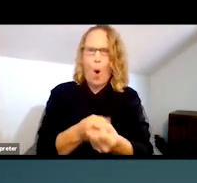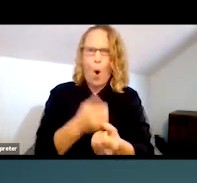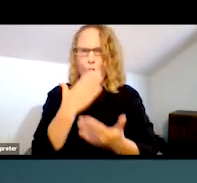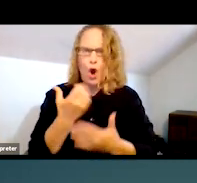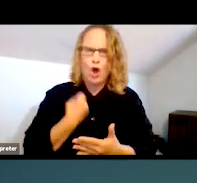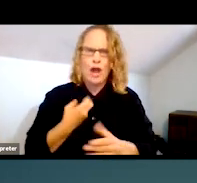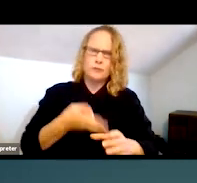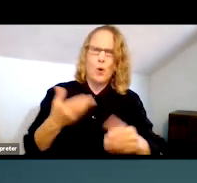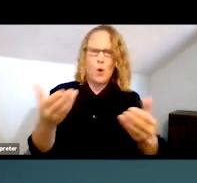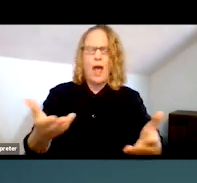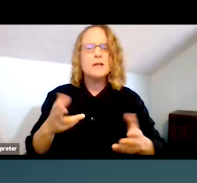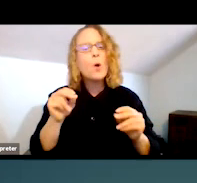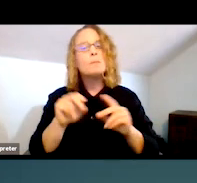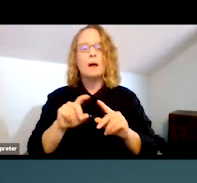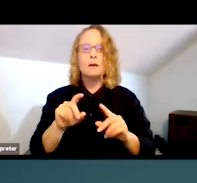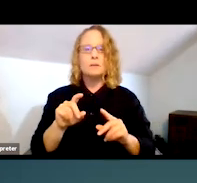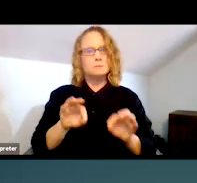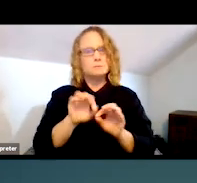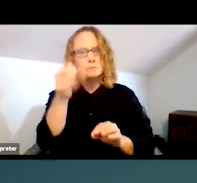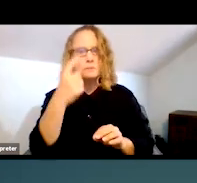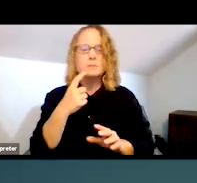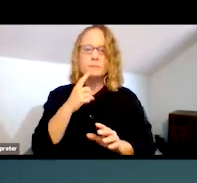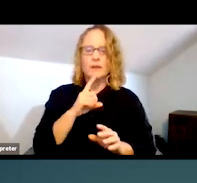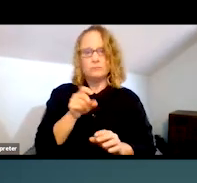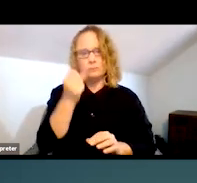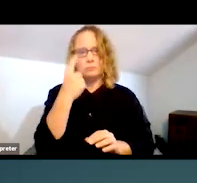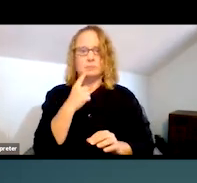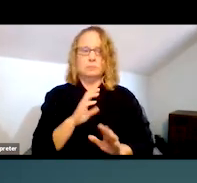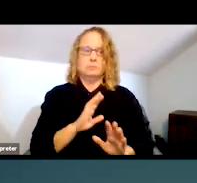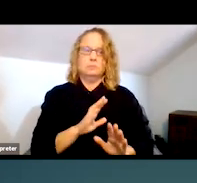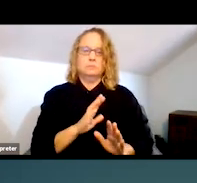and mostly lawless were kind of like